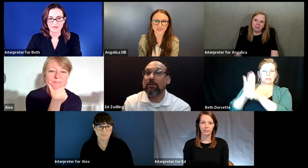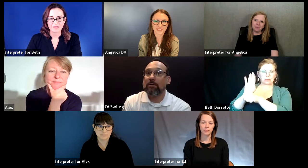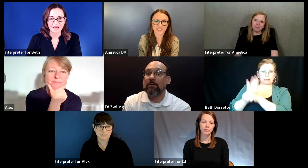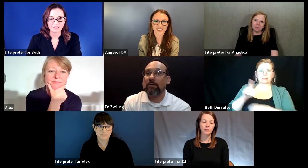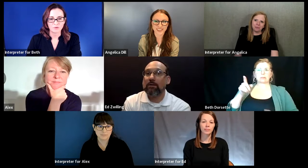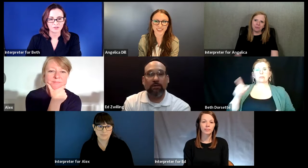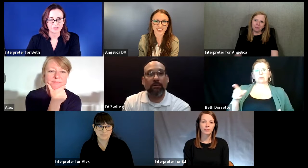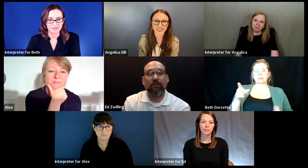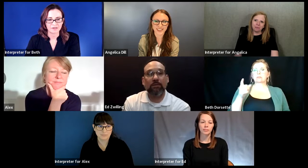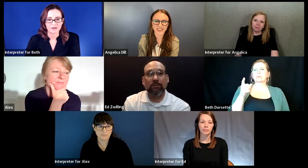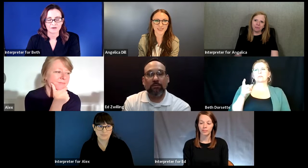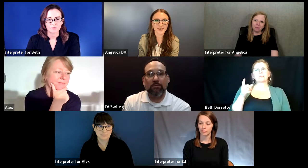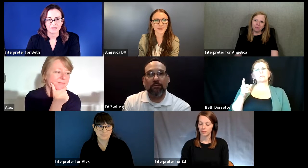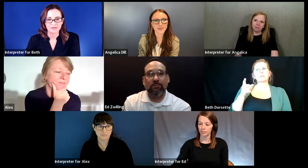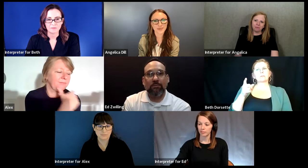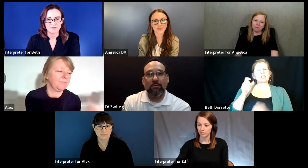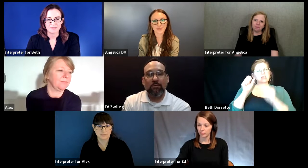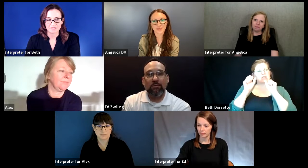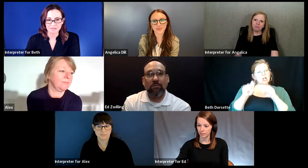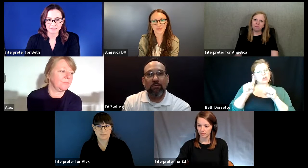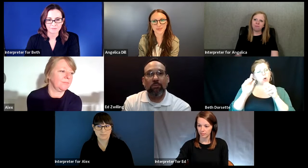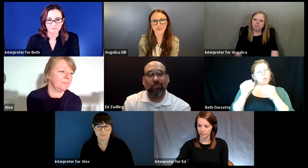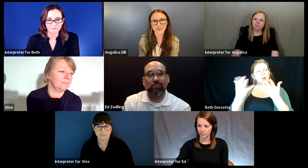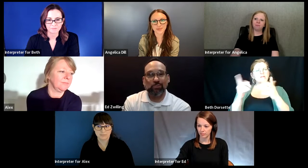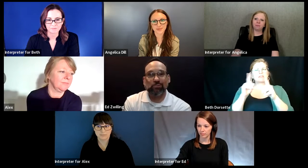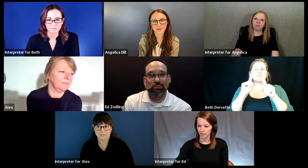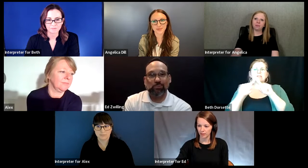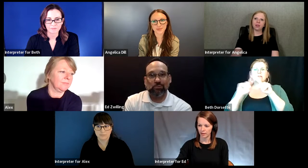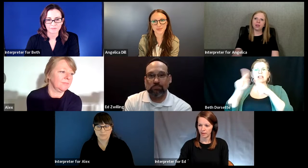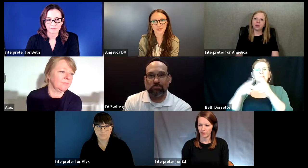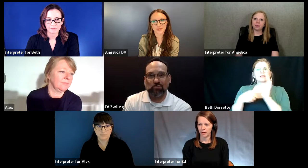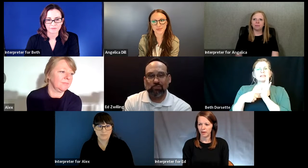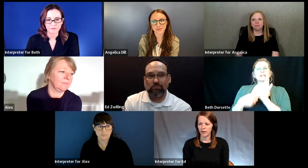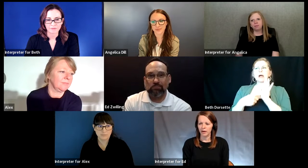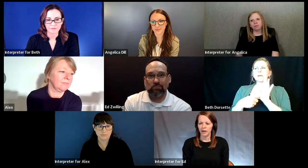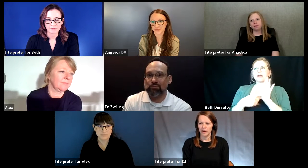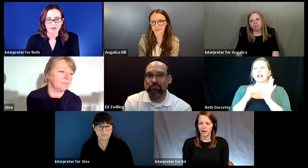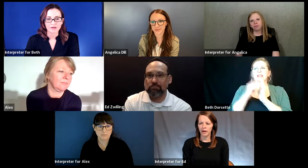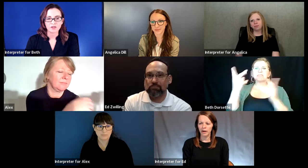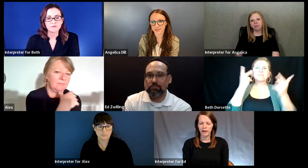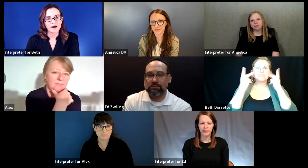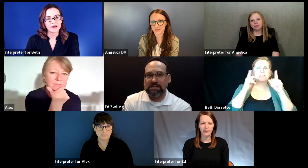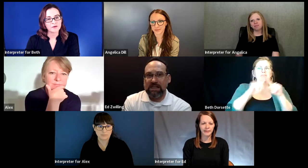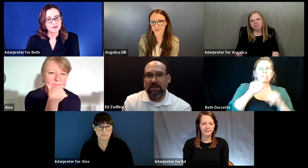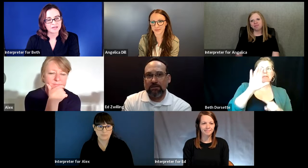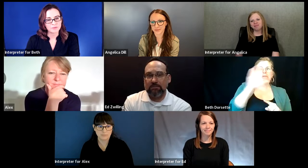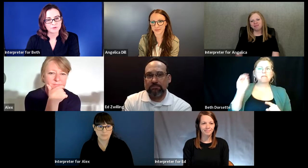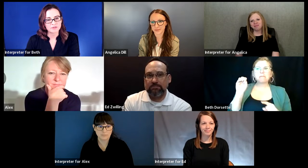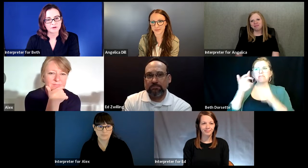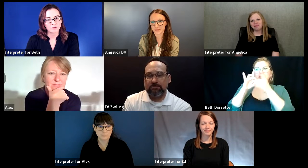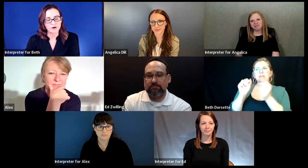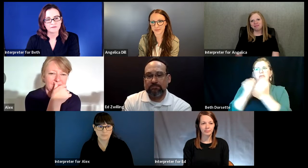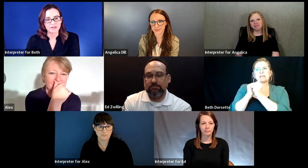The last question related to the businesses, could you provide other examples where you